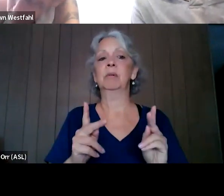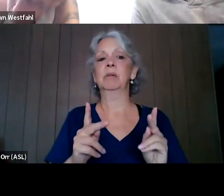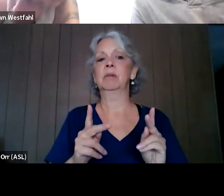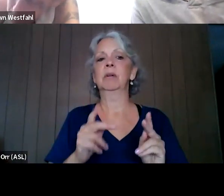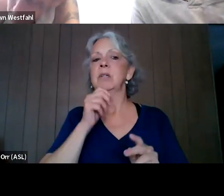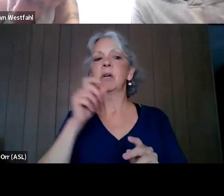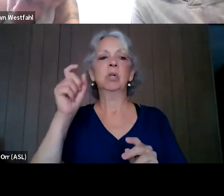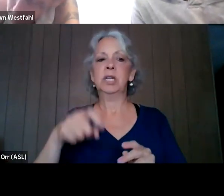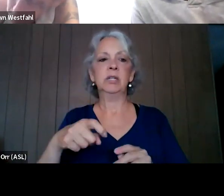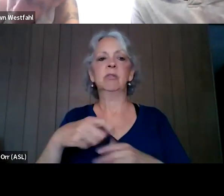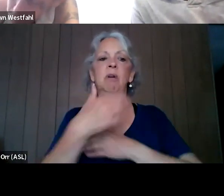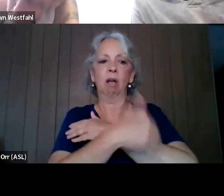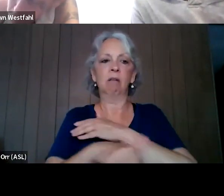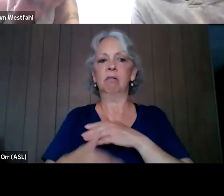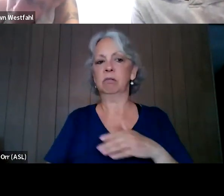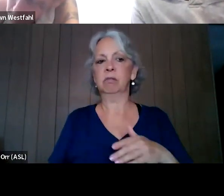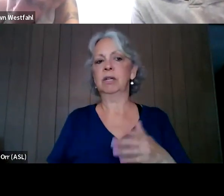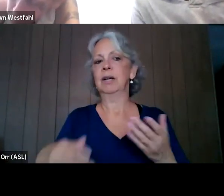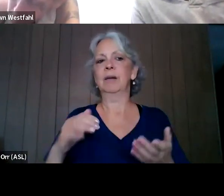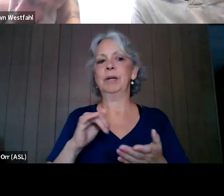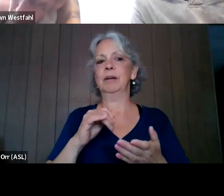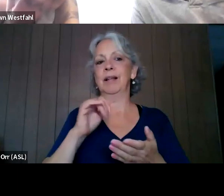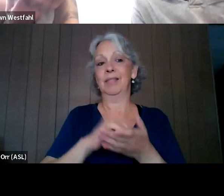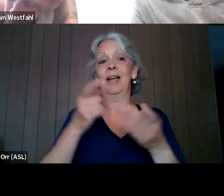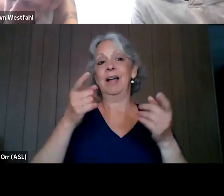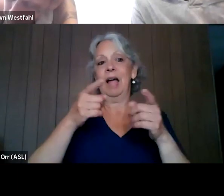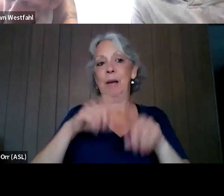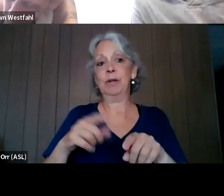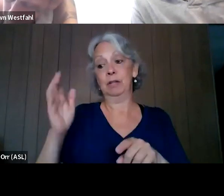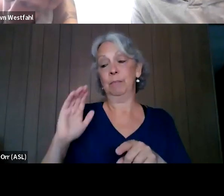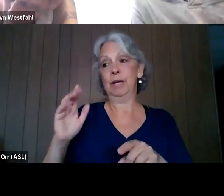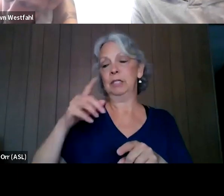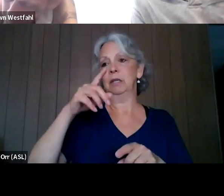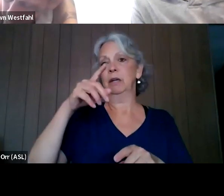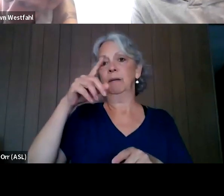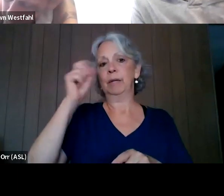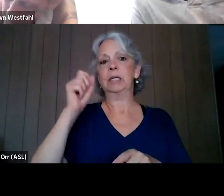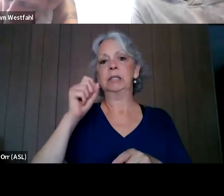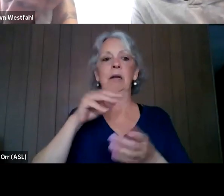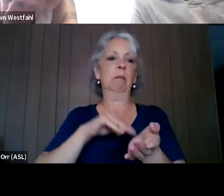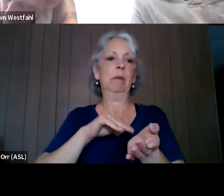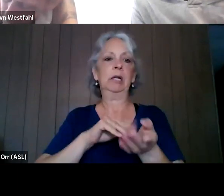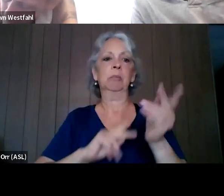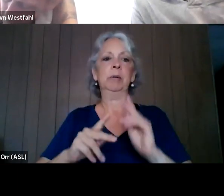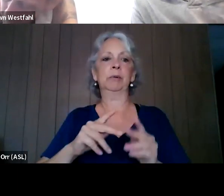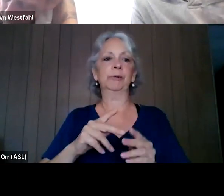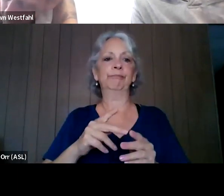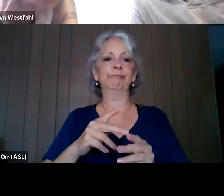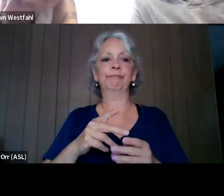They've lost them because of ignorance, and that's it. Just people not knowing, and it's a shame, it's a shame.